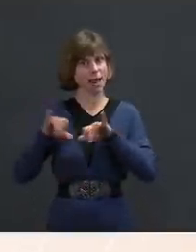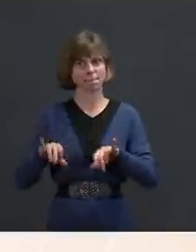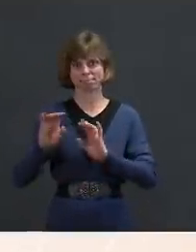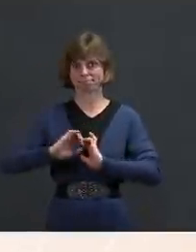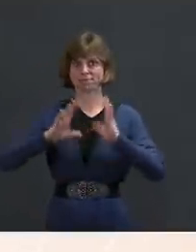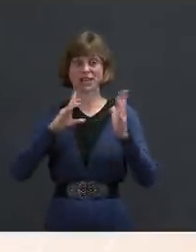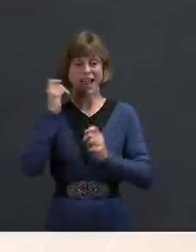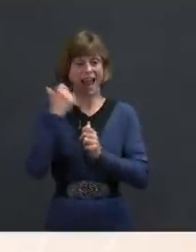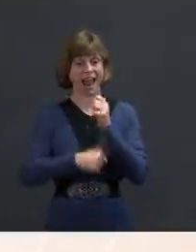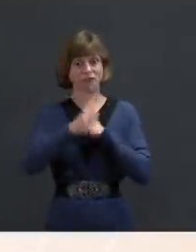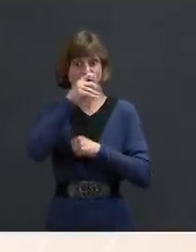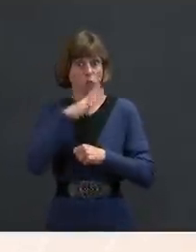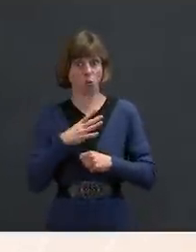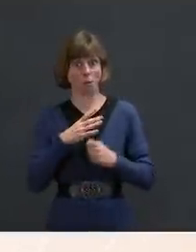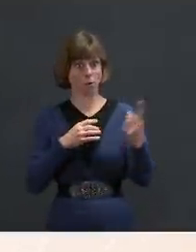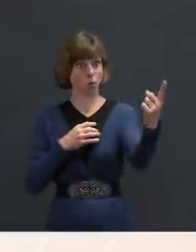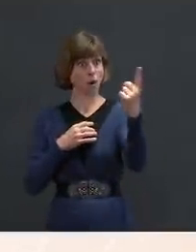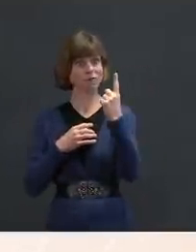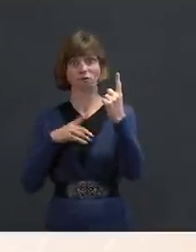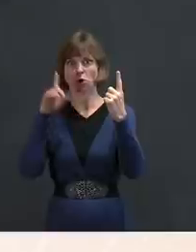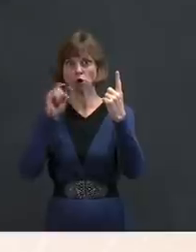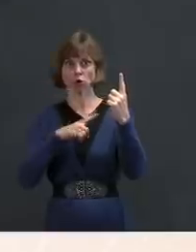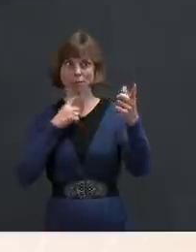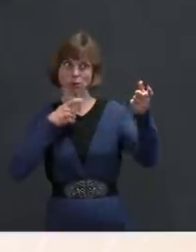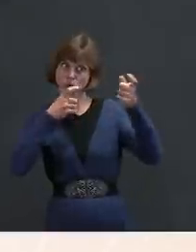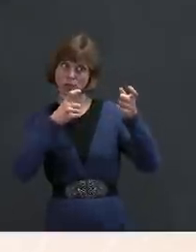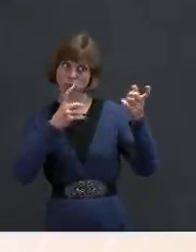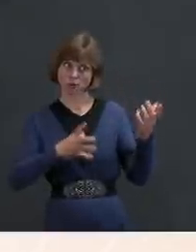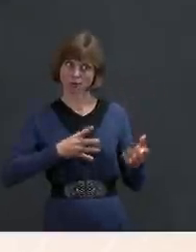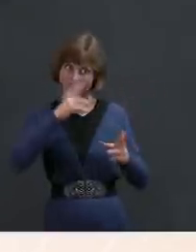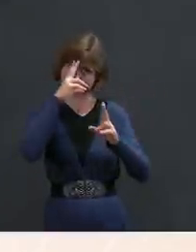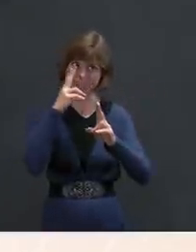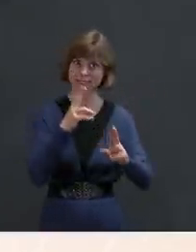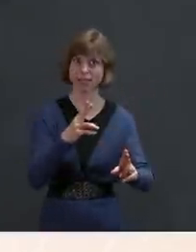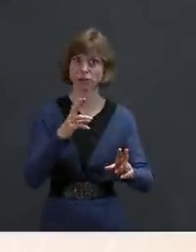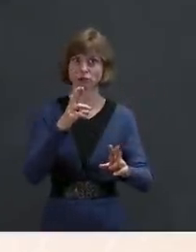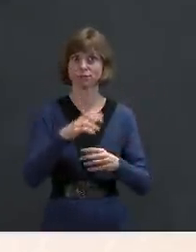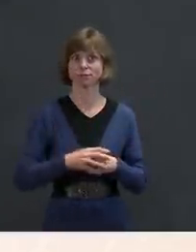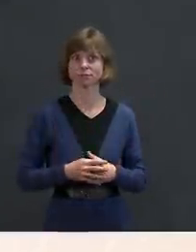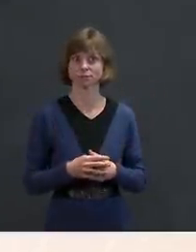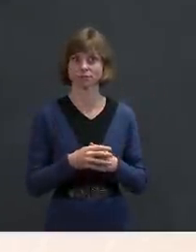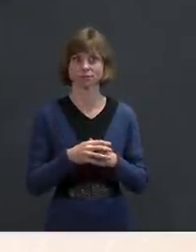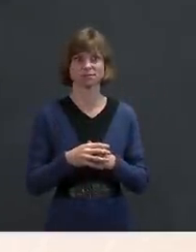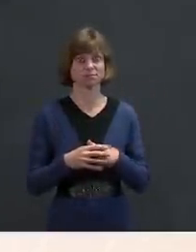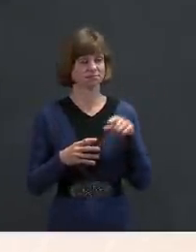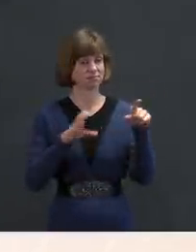should be treated with dignity and respect. That applies to Charlotte; that applies to Lindsey